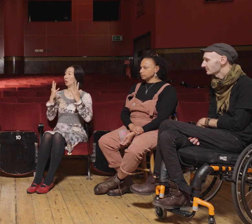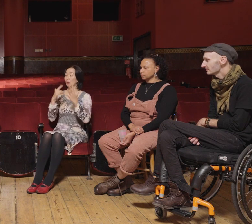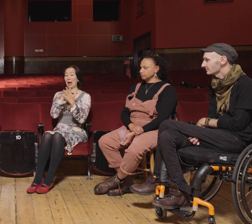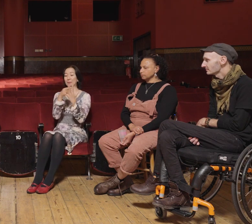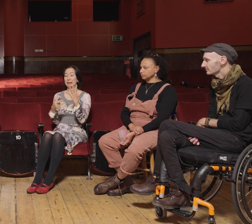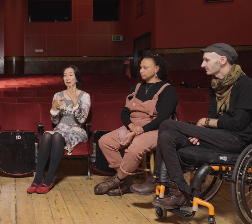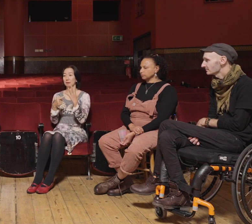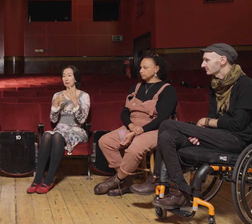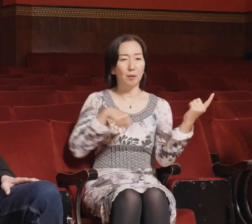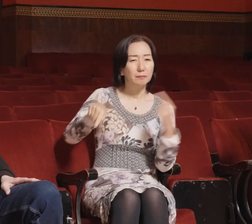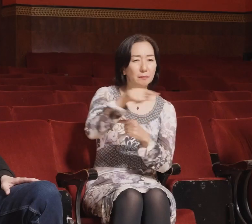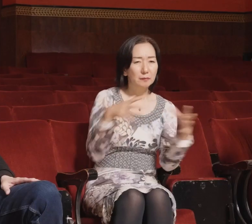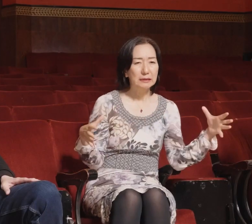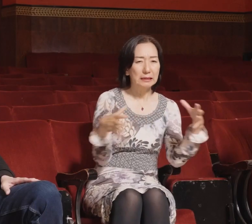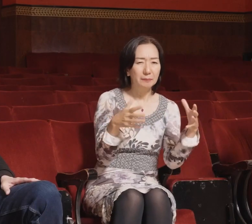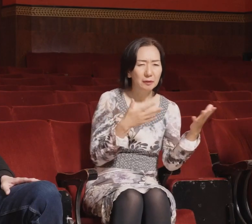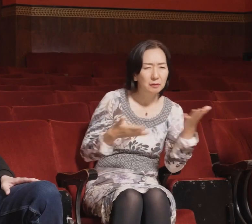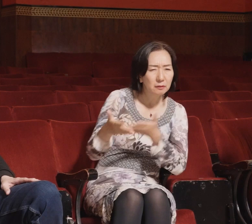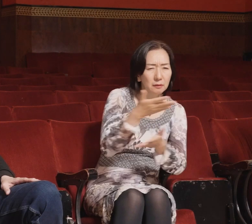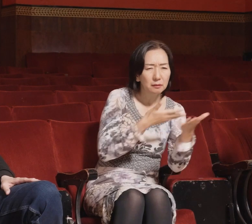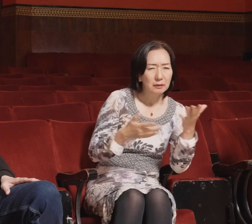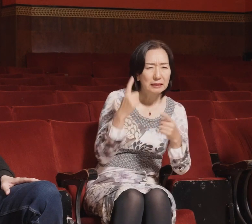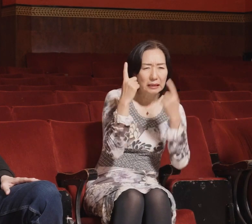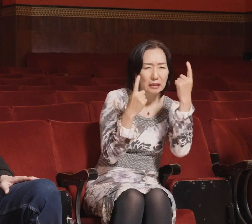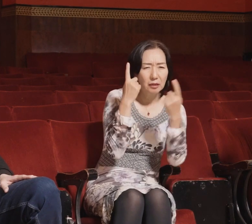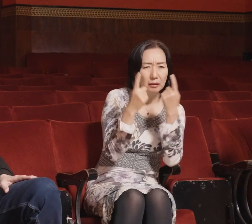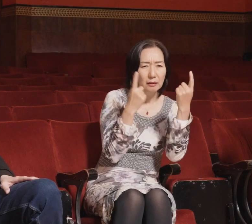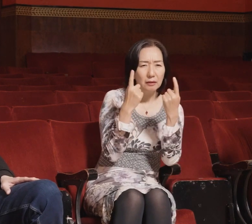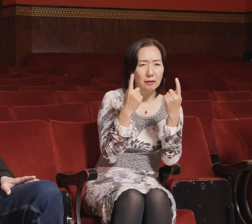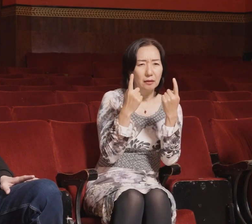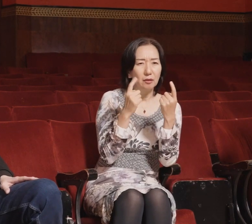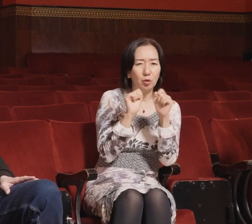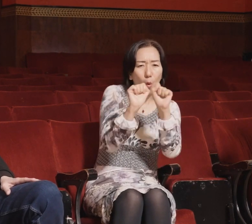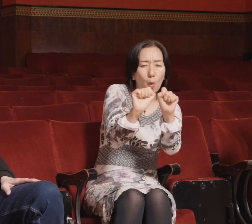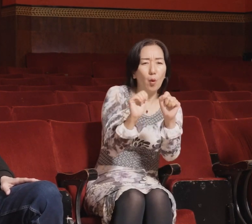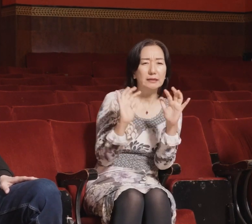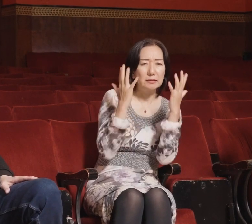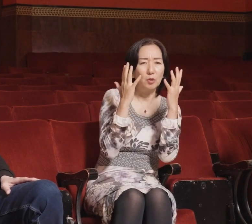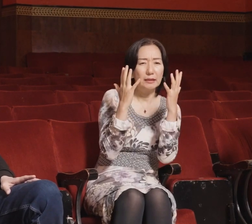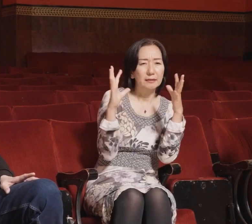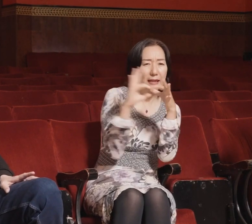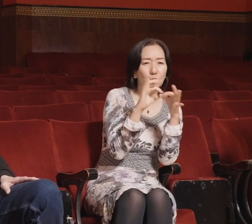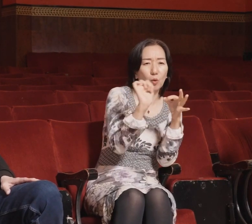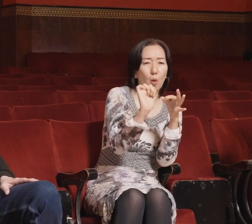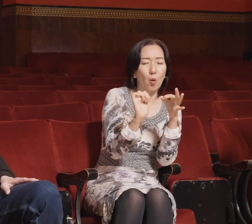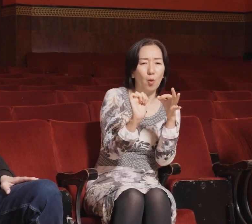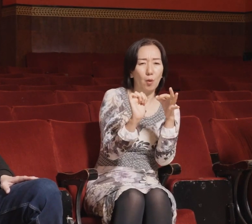And so that's a big part of the leadership style for me,